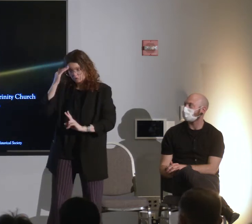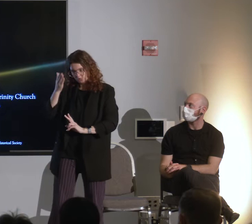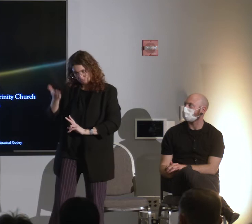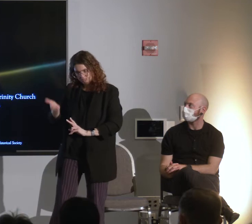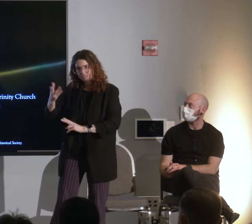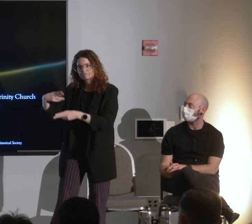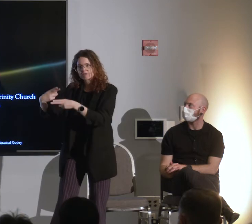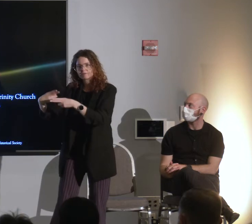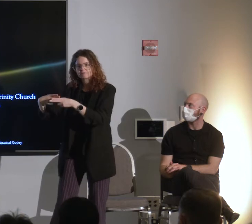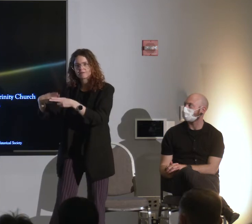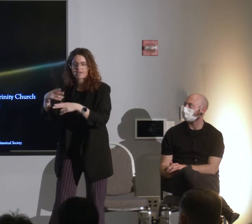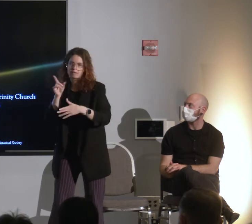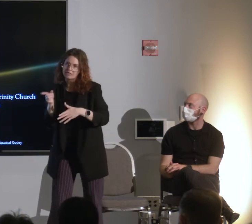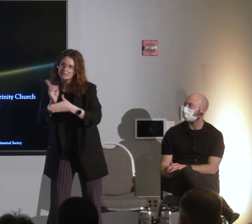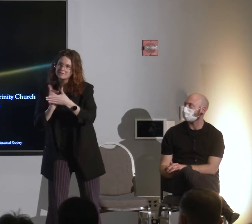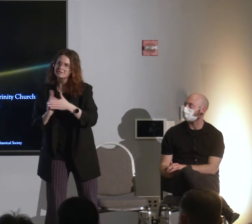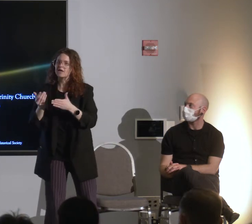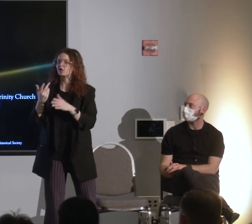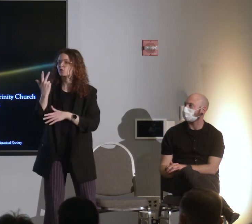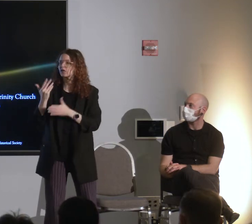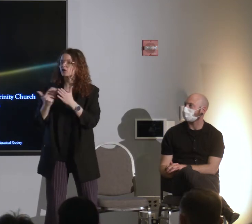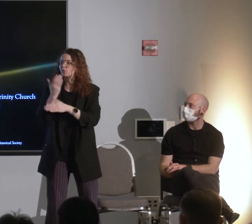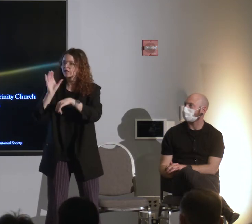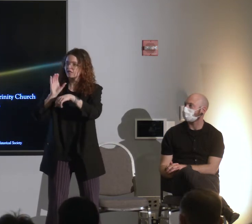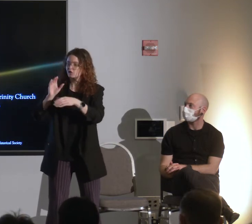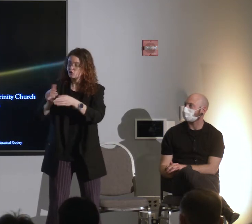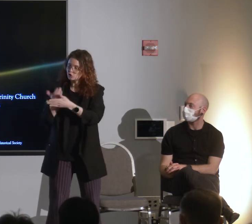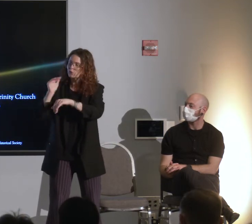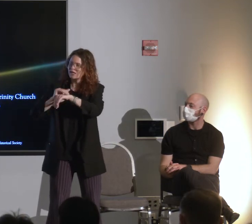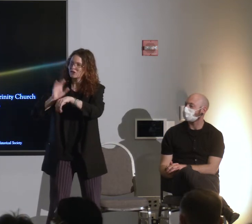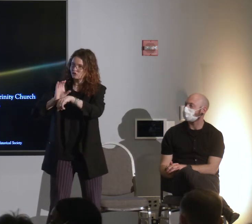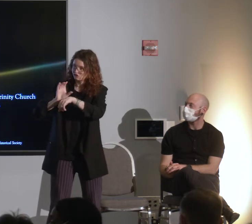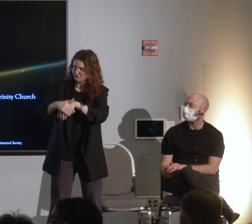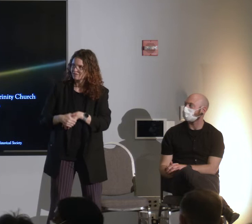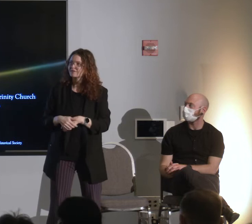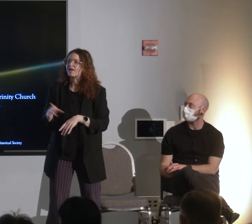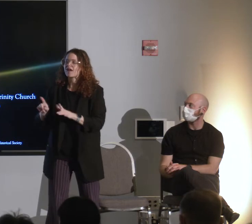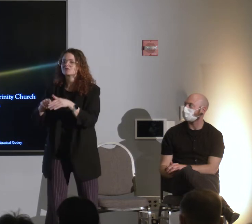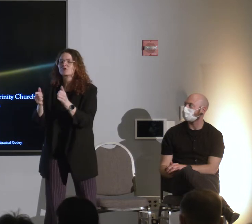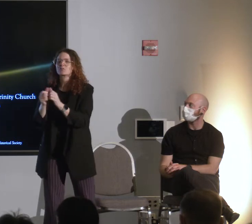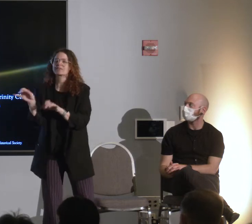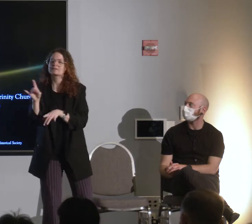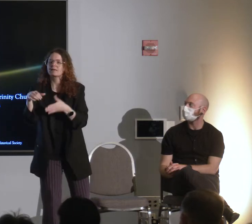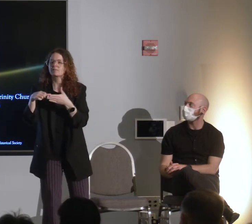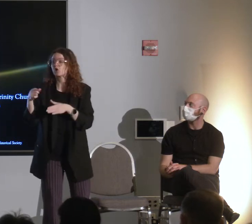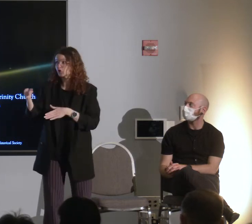He had already designed three New England churches, and the letter began with a familiar refrain you are requested to